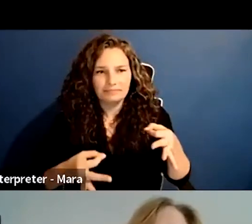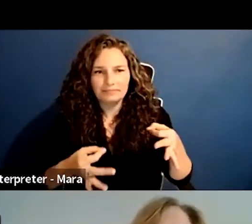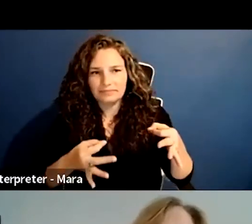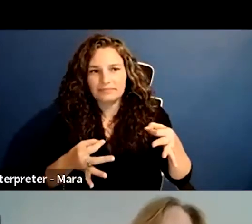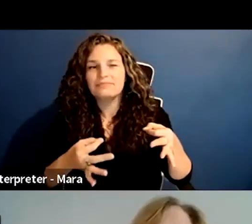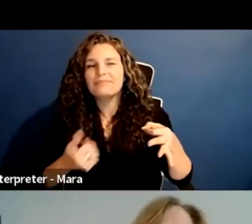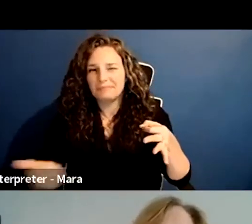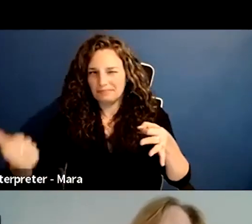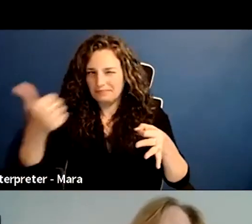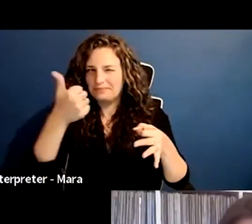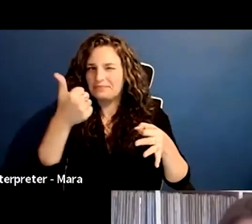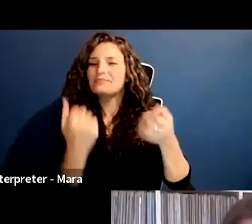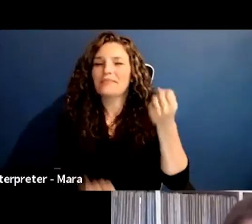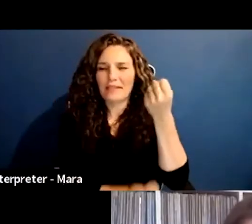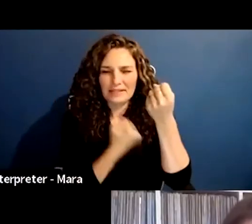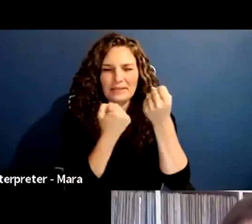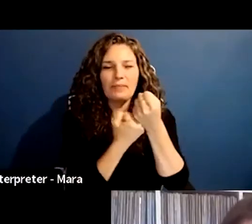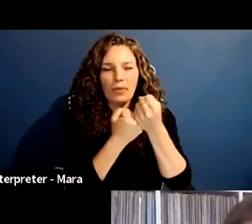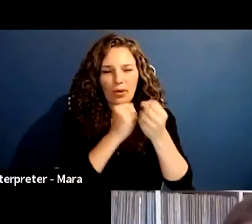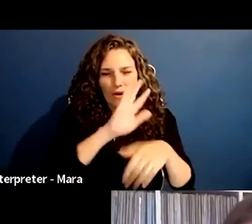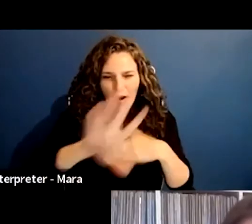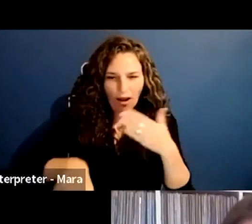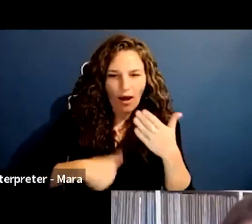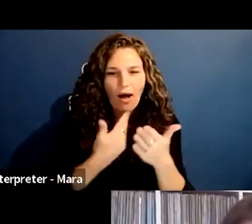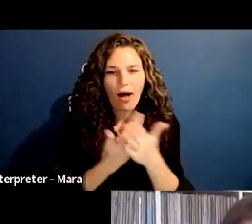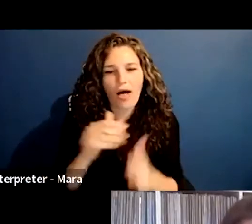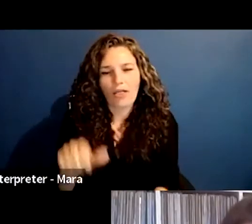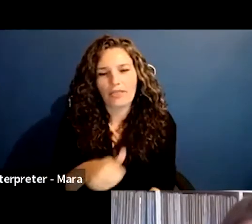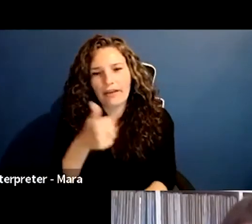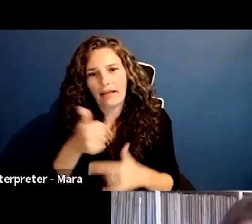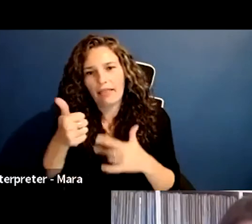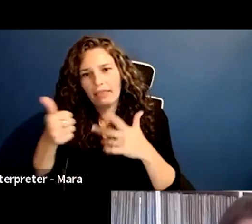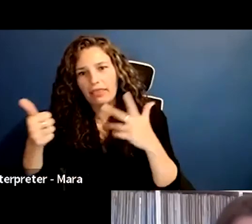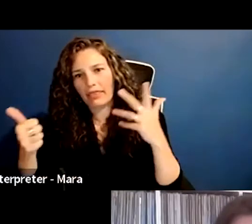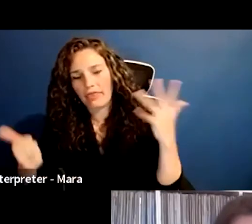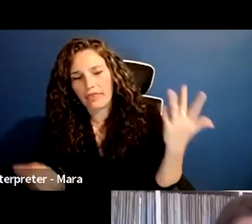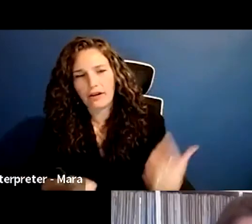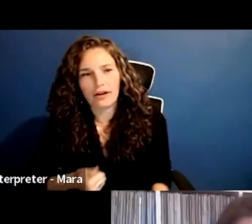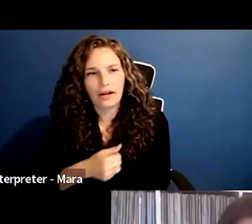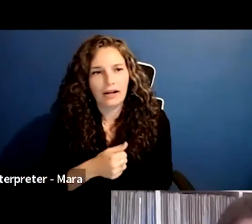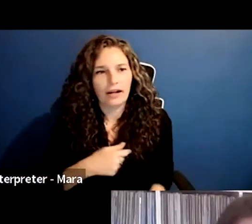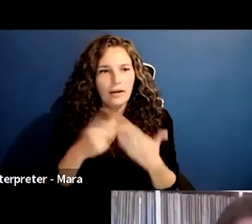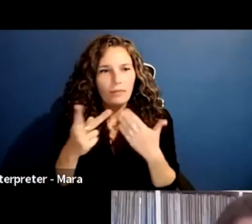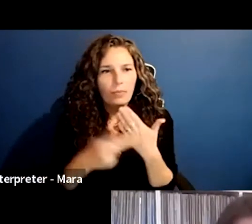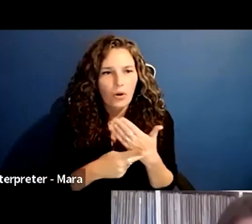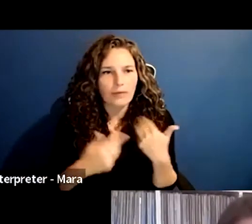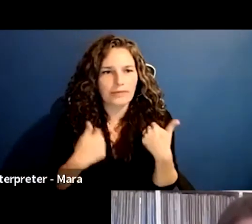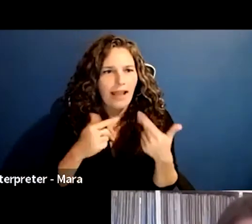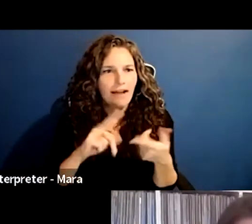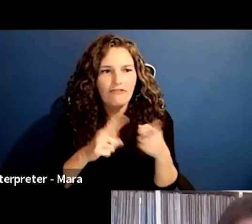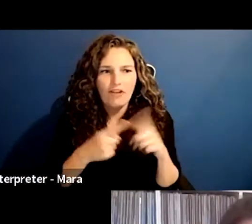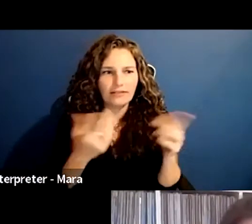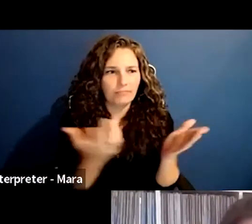In addition to all the other programs. I have friends who've taken advantage of all of them.